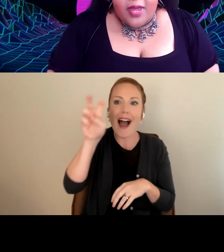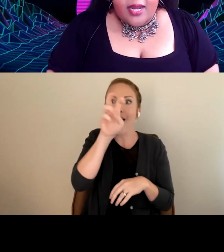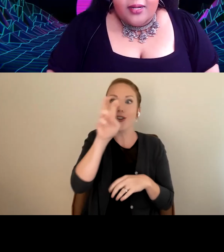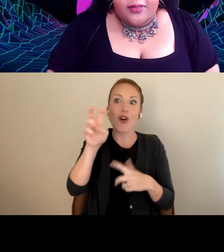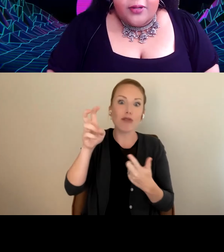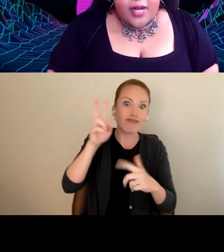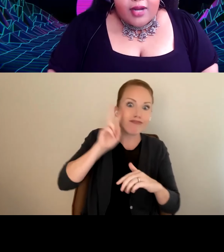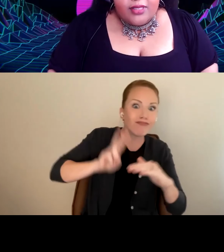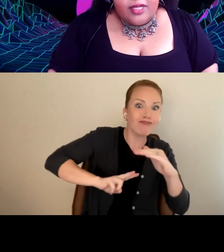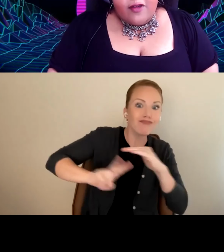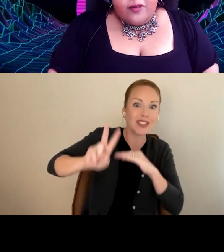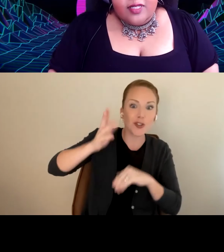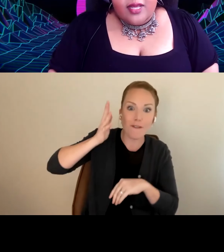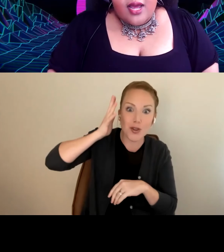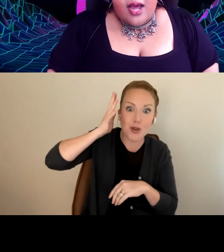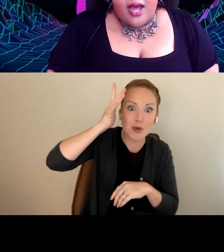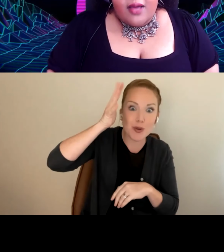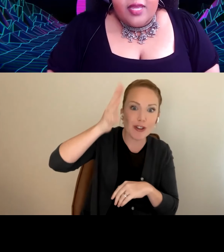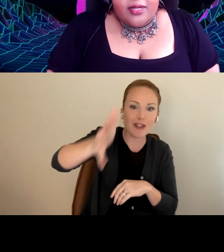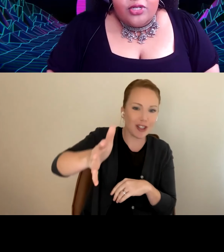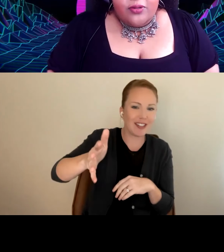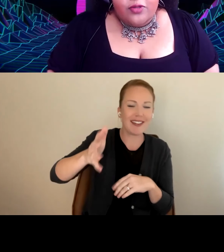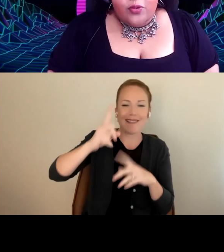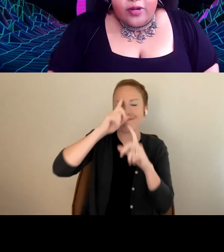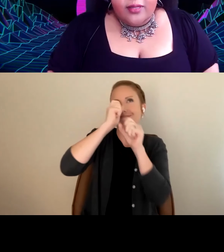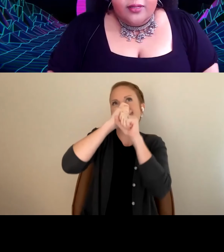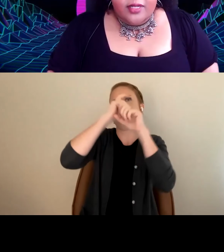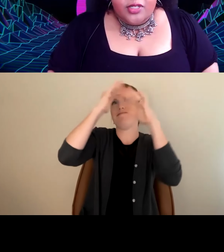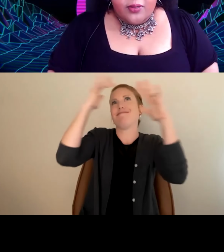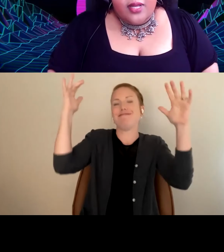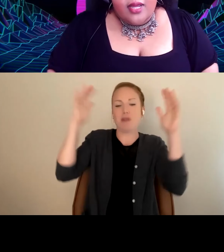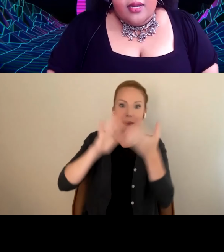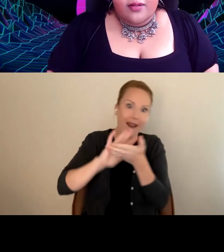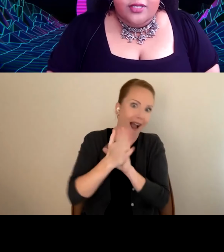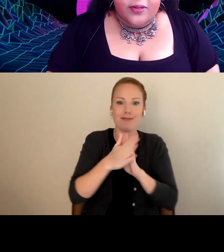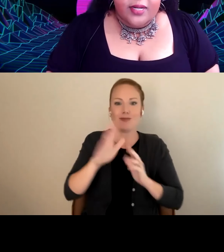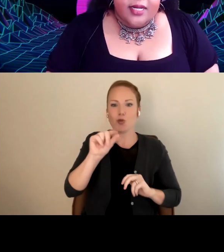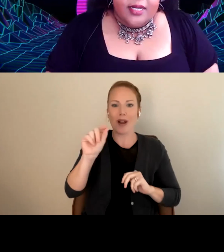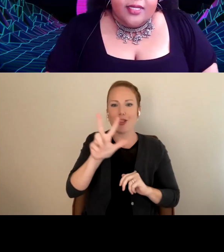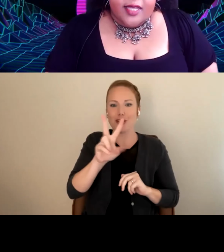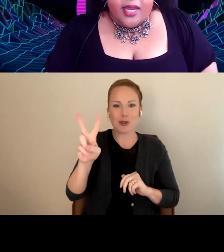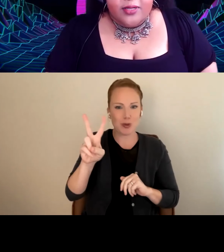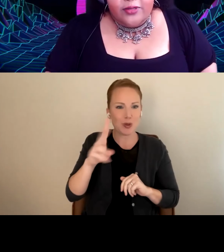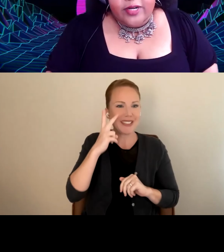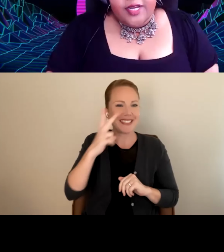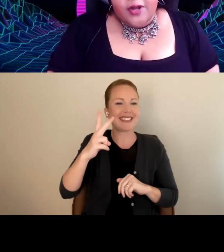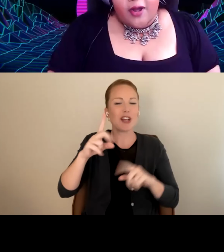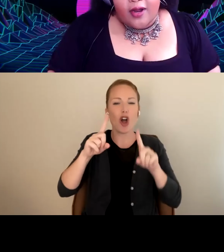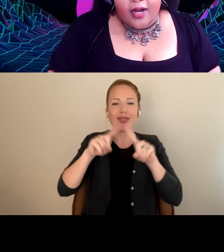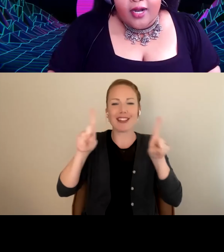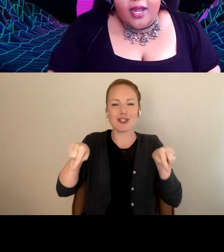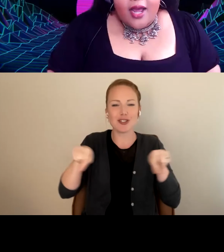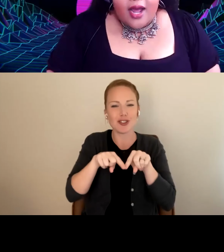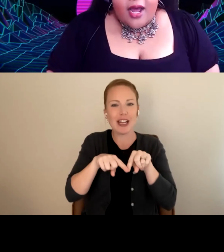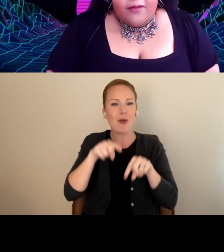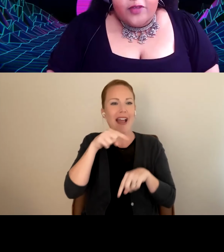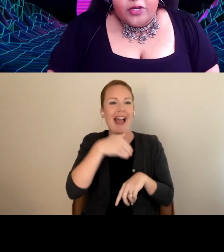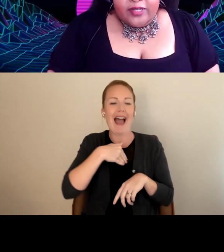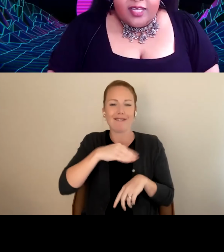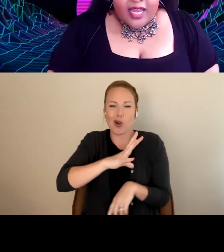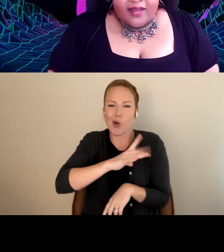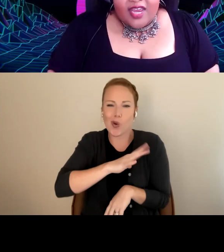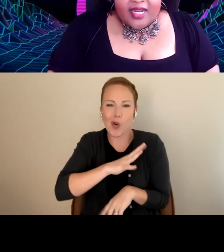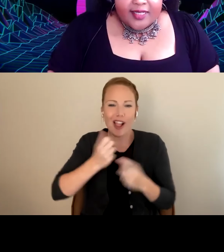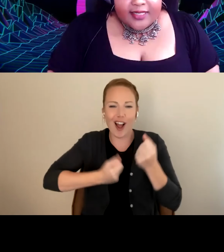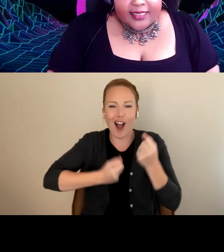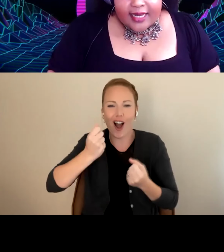and load ourselves into 2032. And on the screen is a DeLorean car, futuristic kind of 80s aesthetic